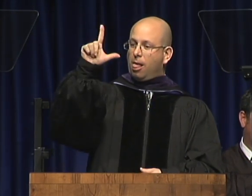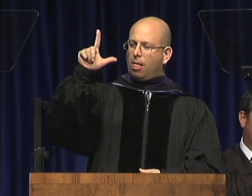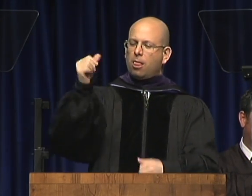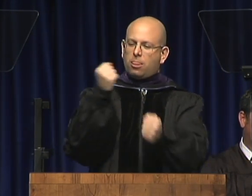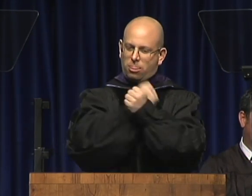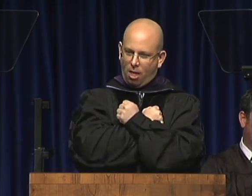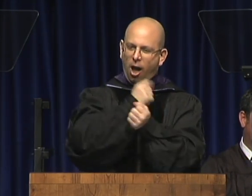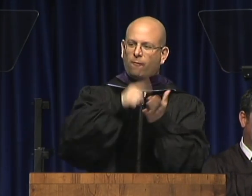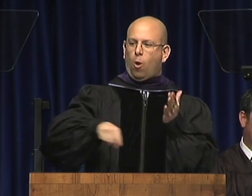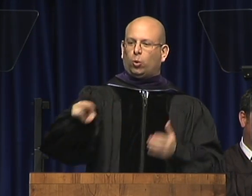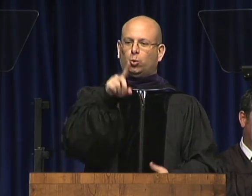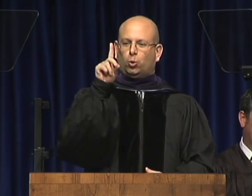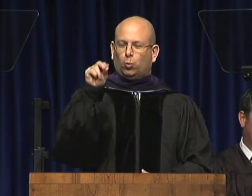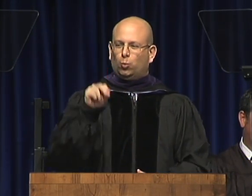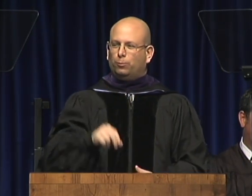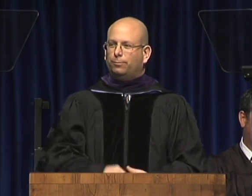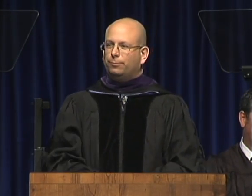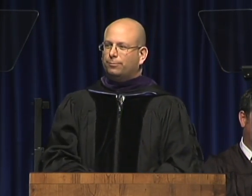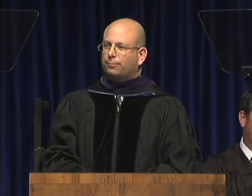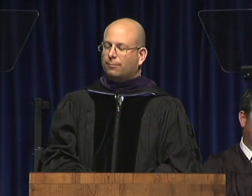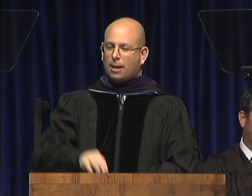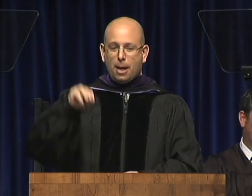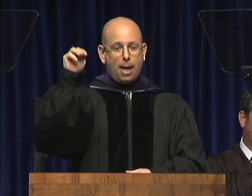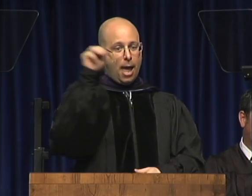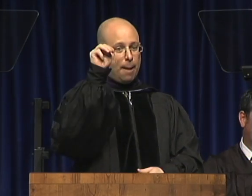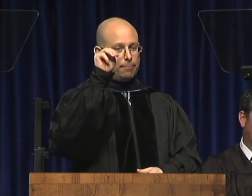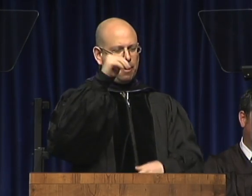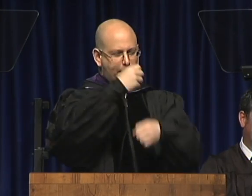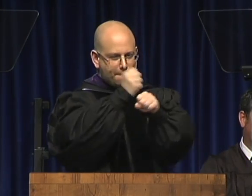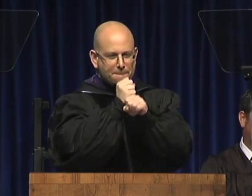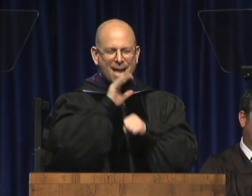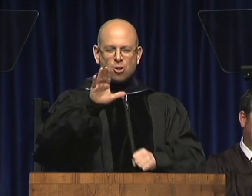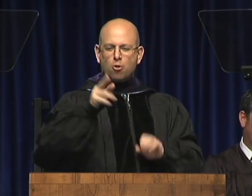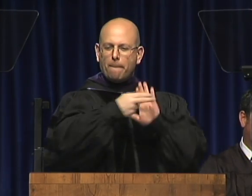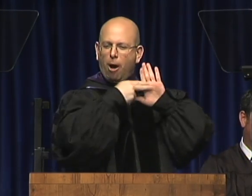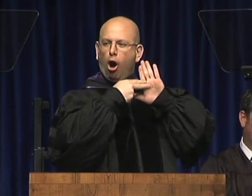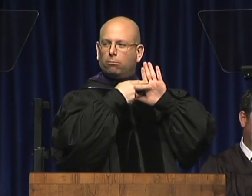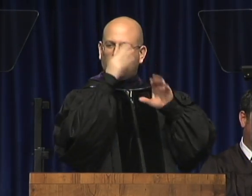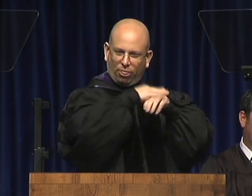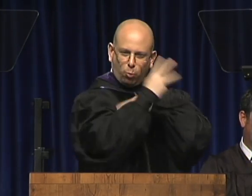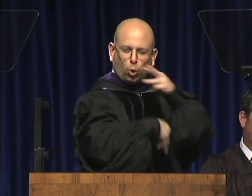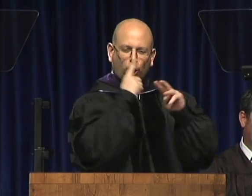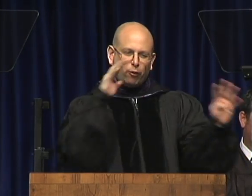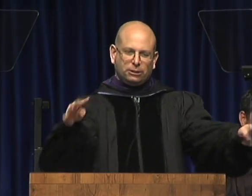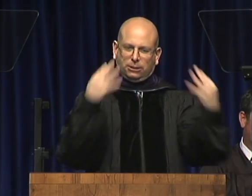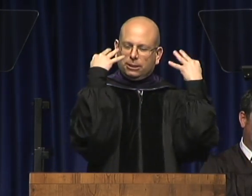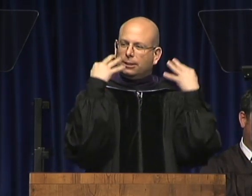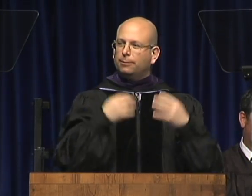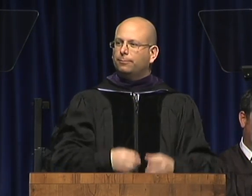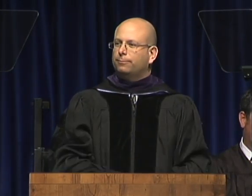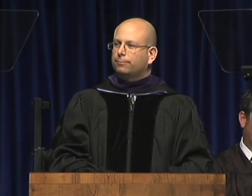Love what you do. Make your mark for the world to see.